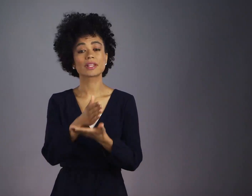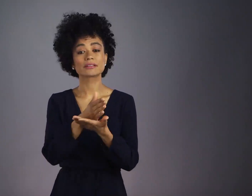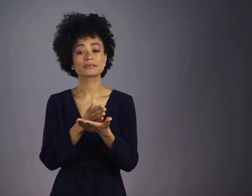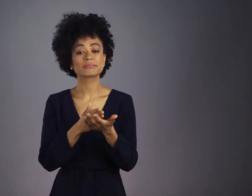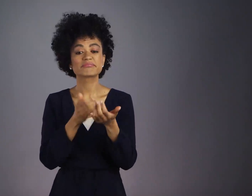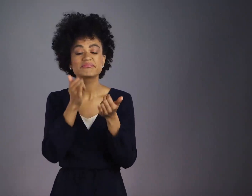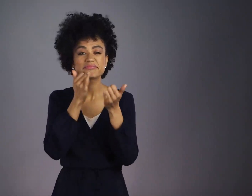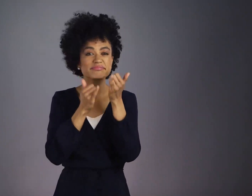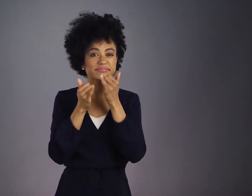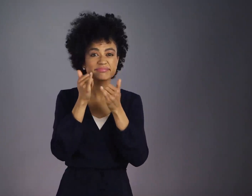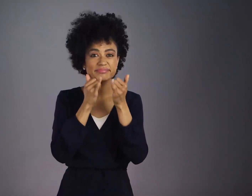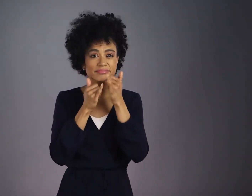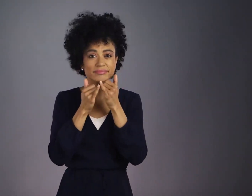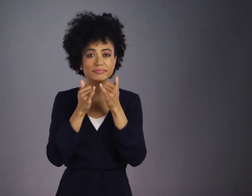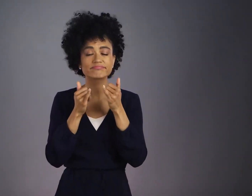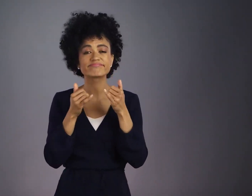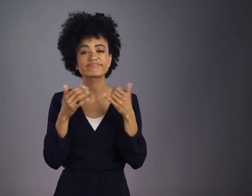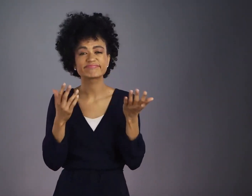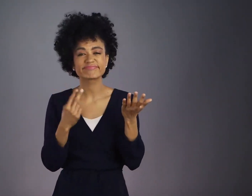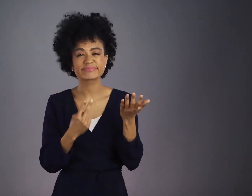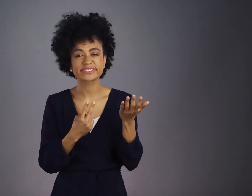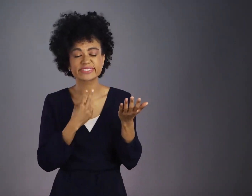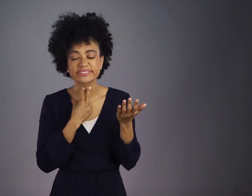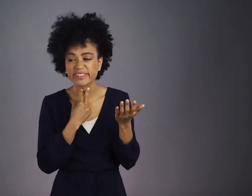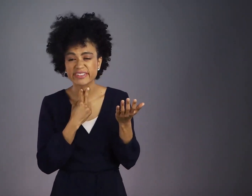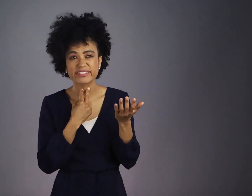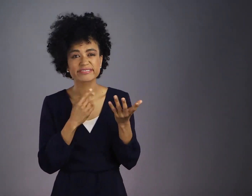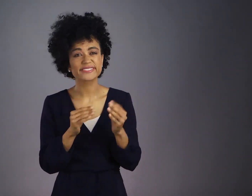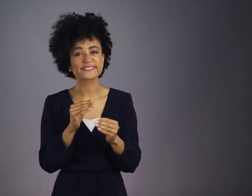There may be some wrongs we can never fully right.